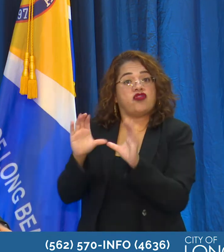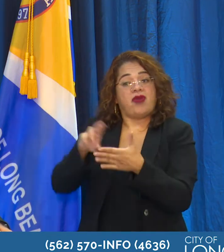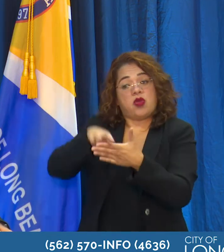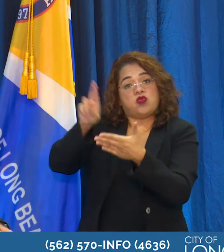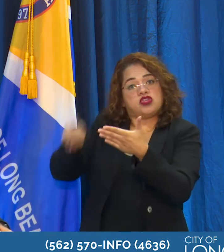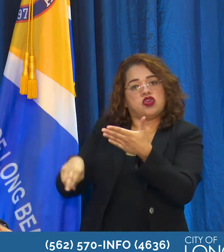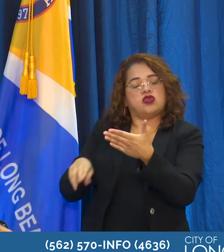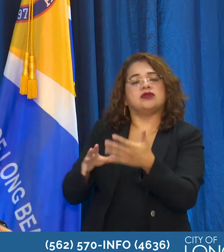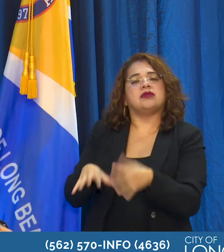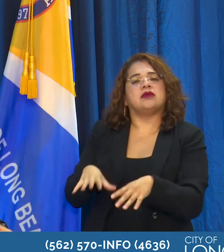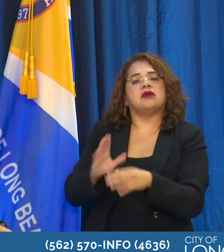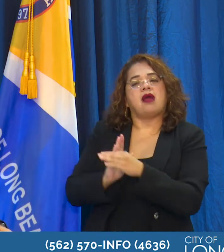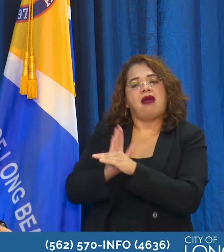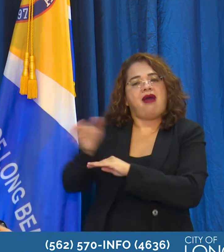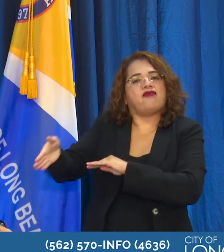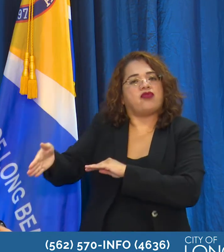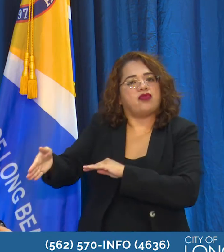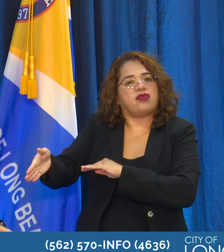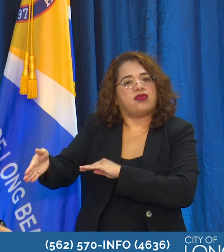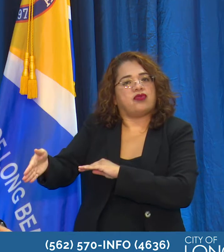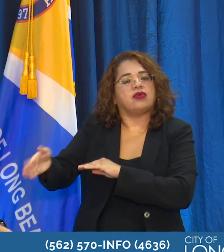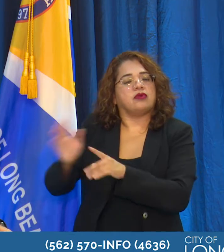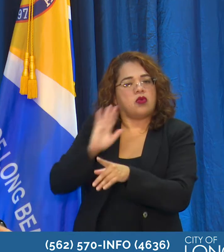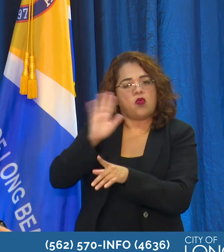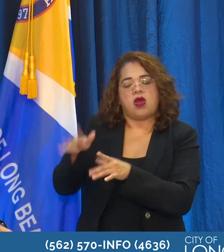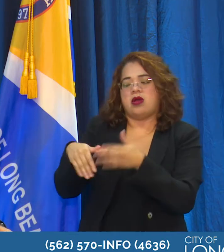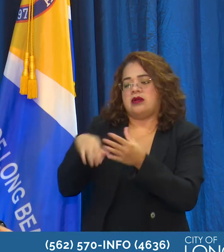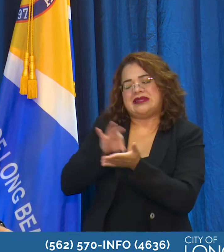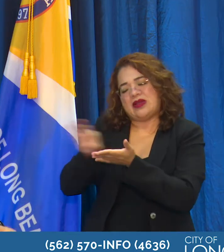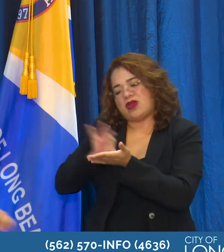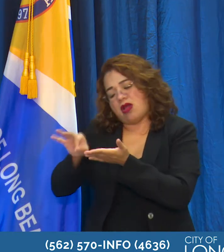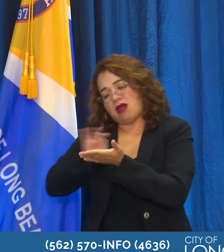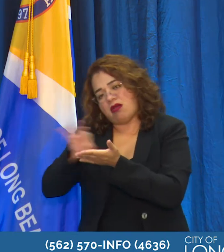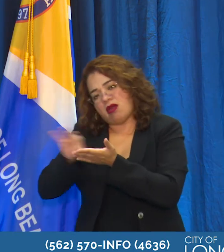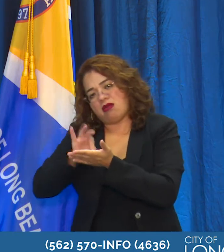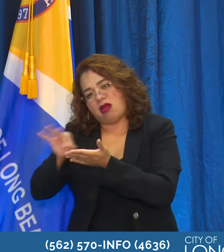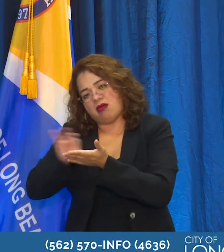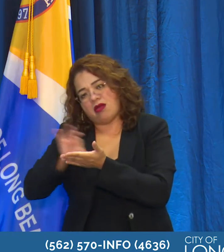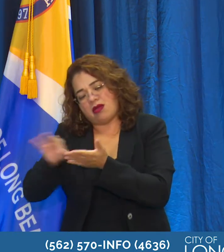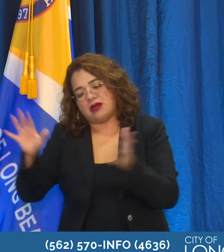And so all ballots will be counted even if they're on their way but of course we know